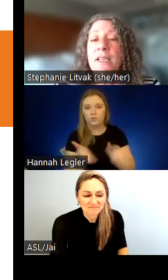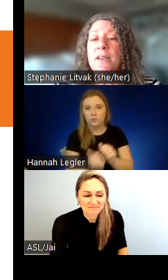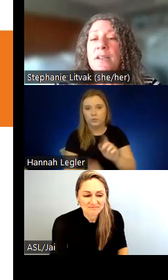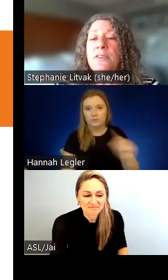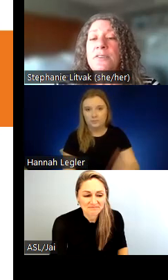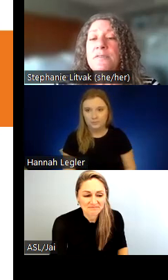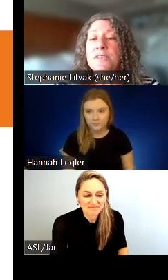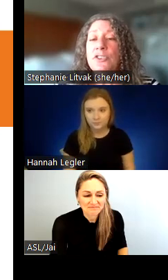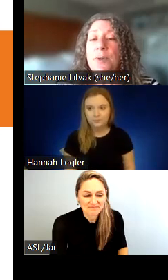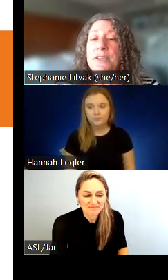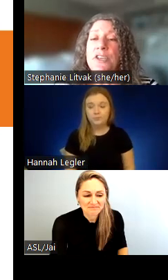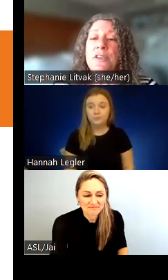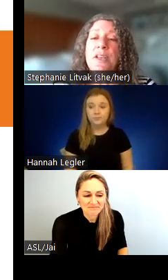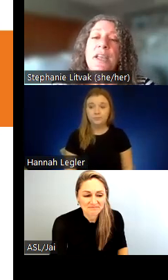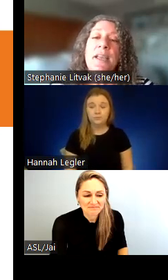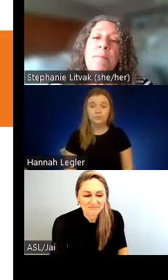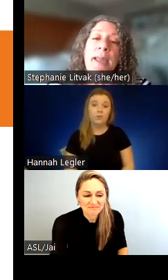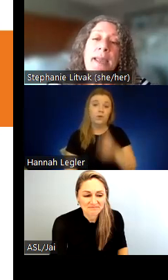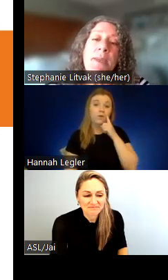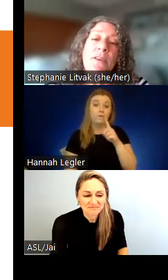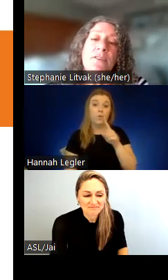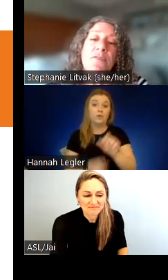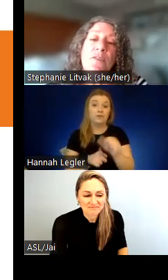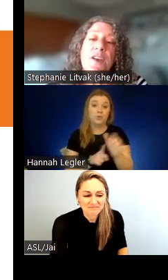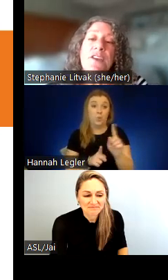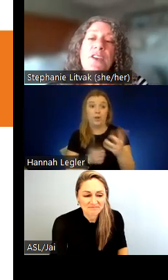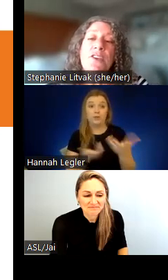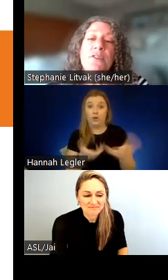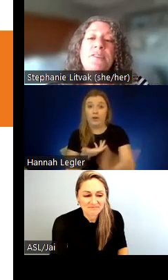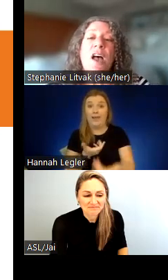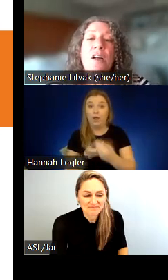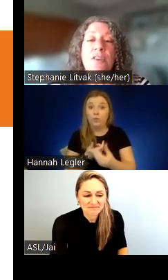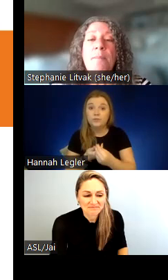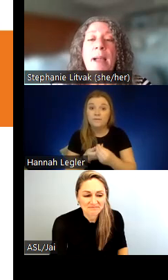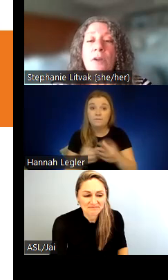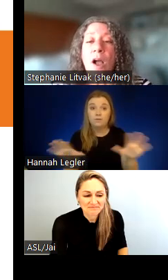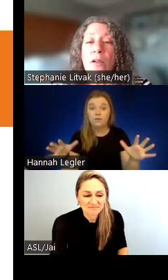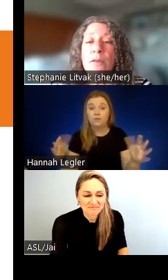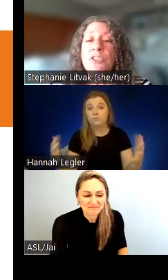In an inclusive situation, it may be useful for you to use the Other Amount column to